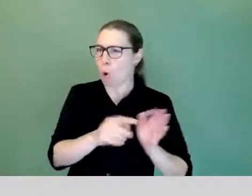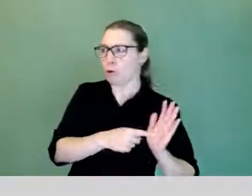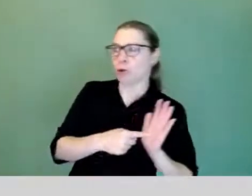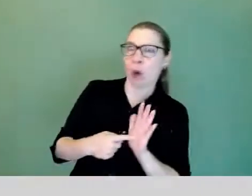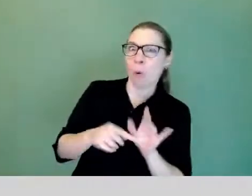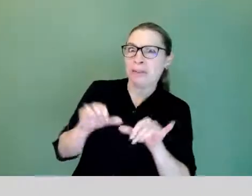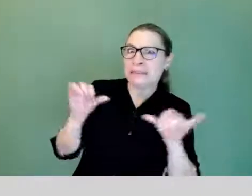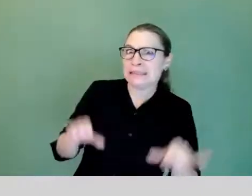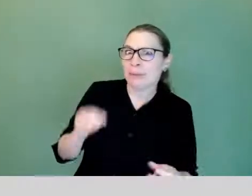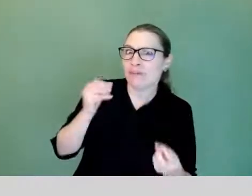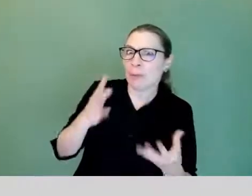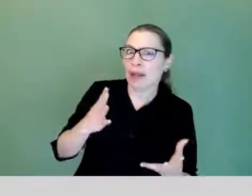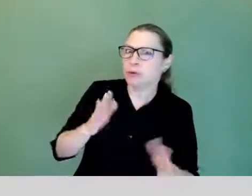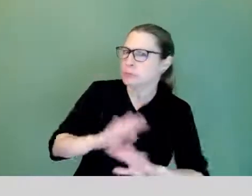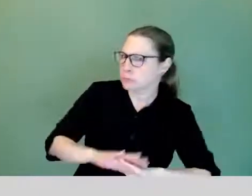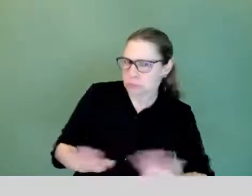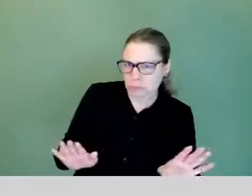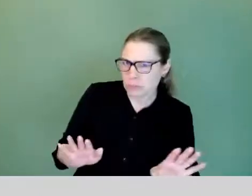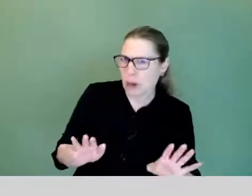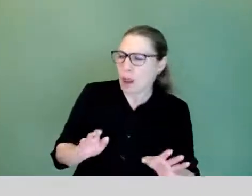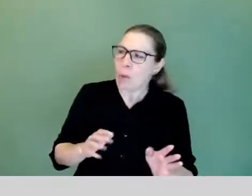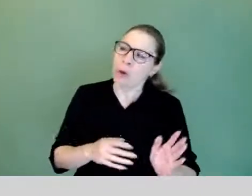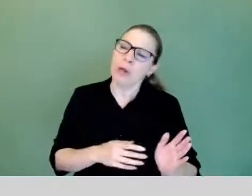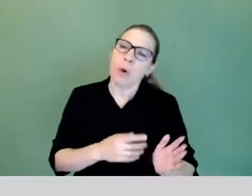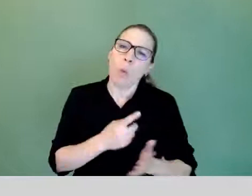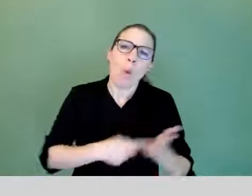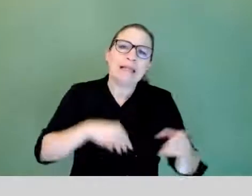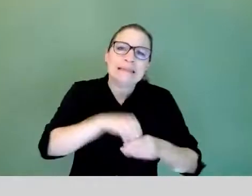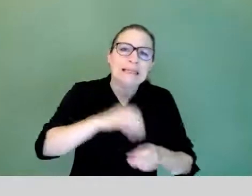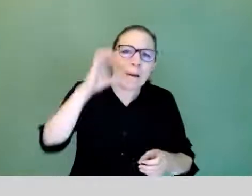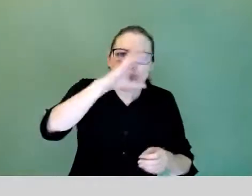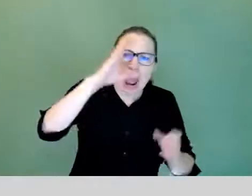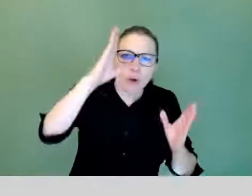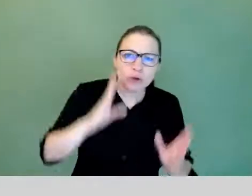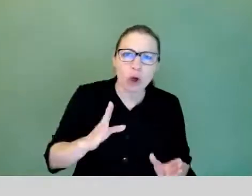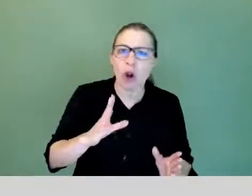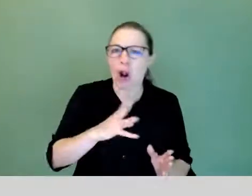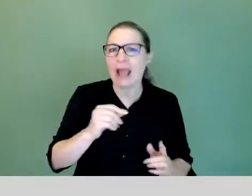such as the operating system version, browser version and so on.